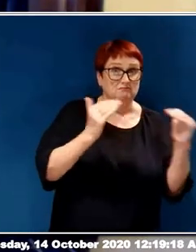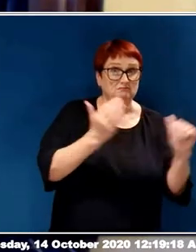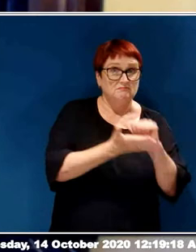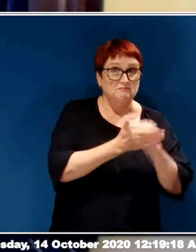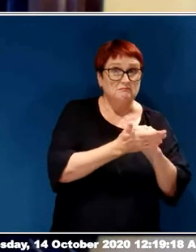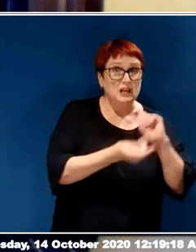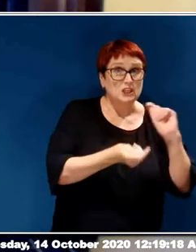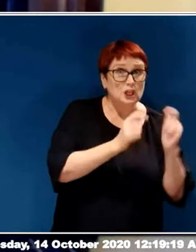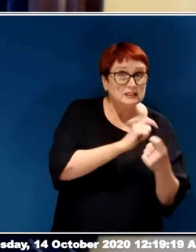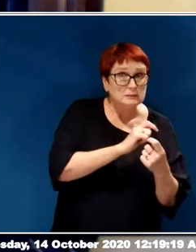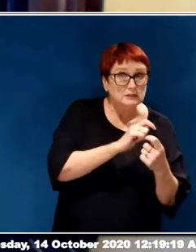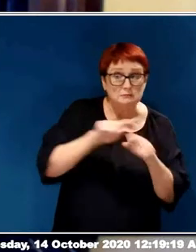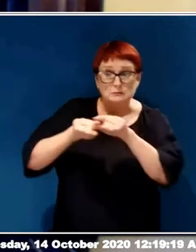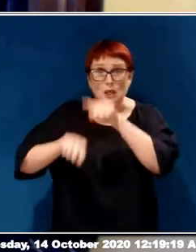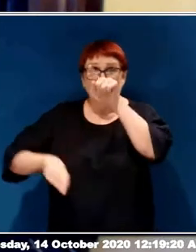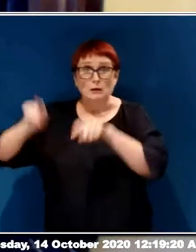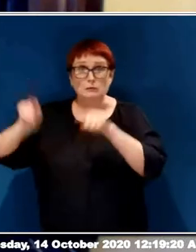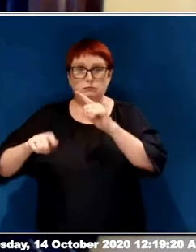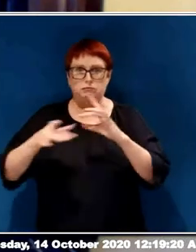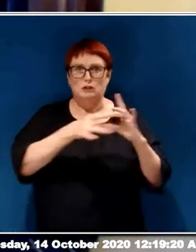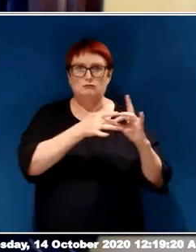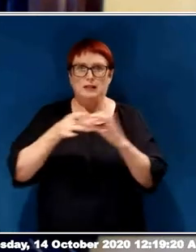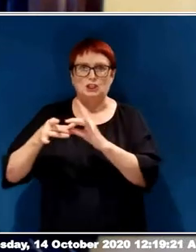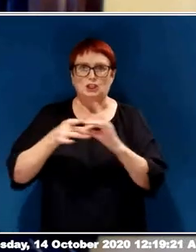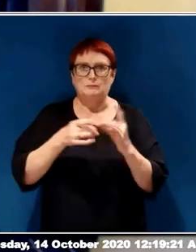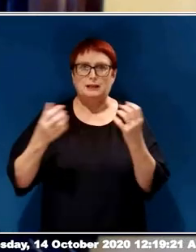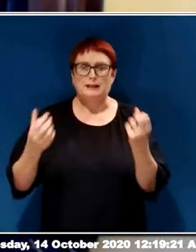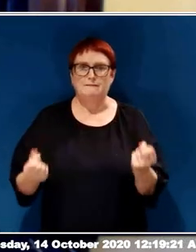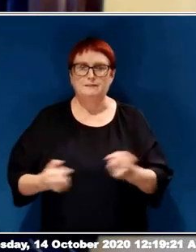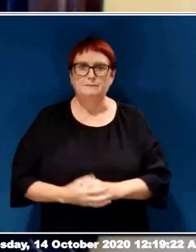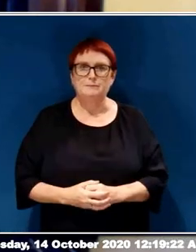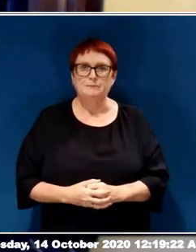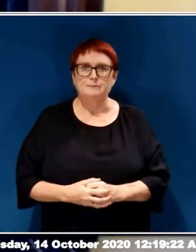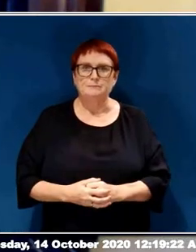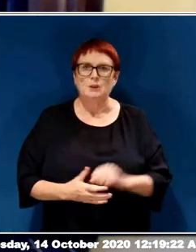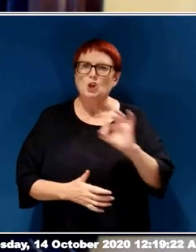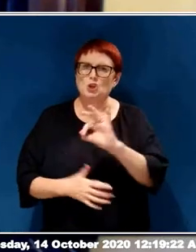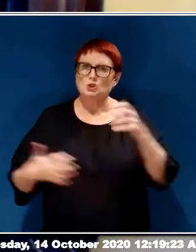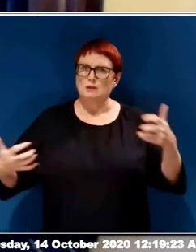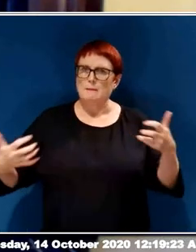they should be both complementary and supplementary to each other, and it